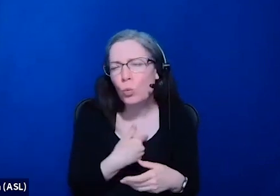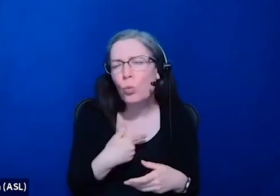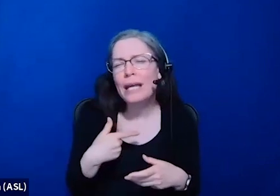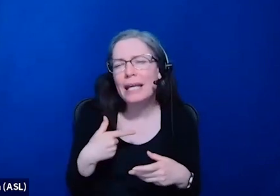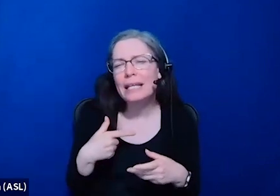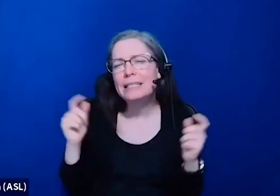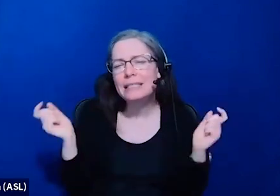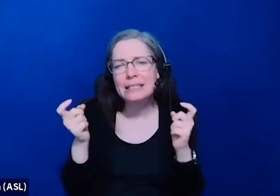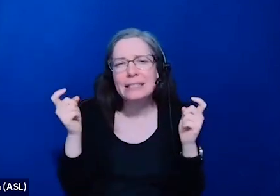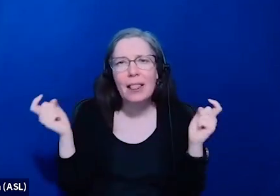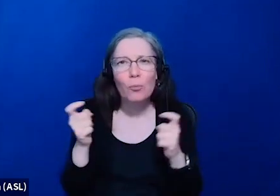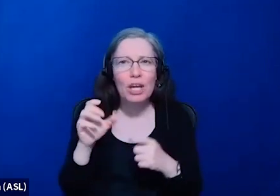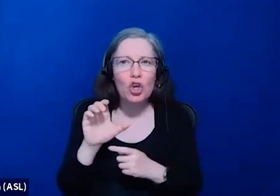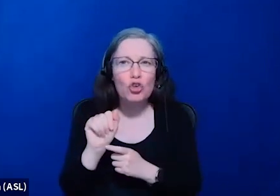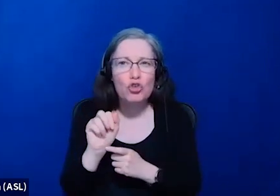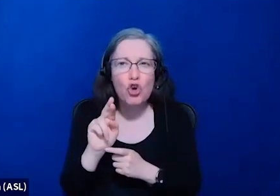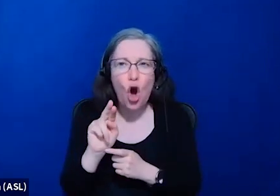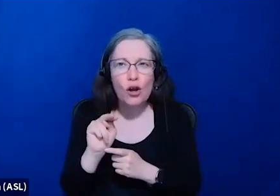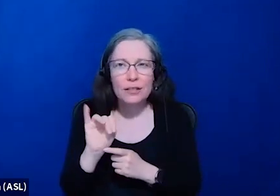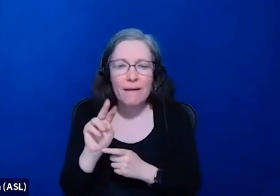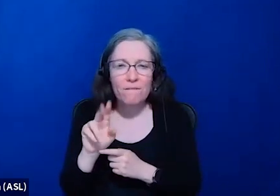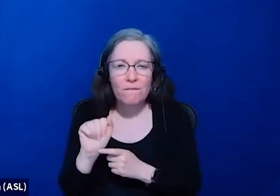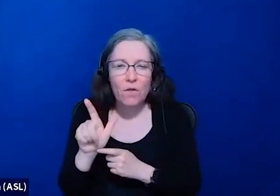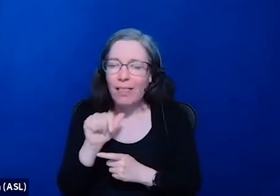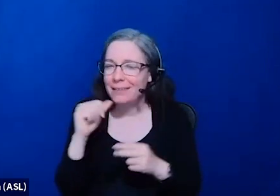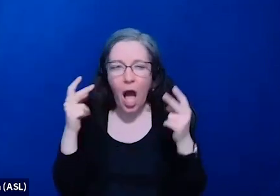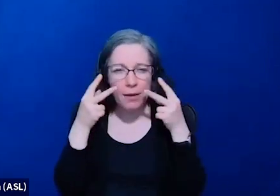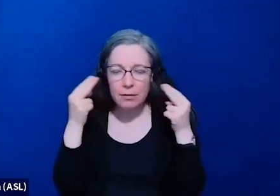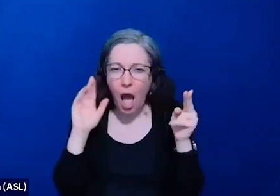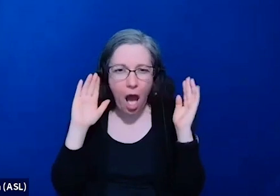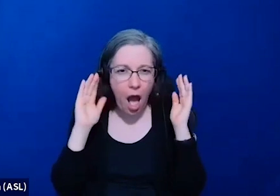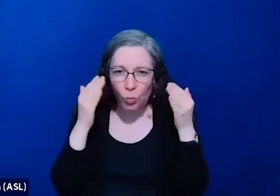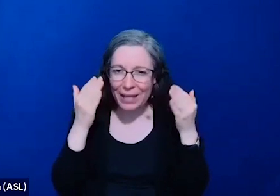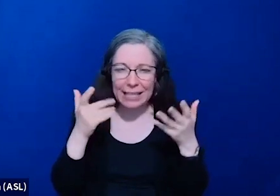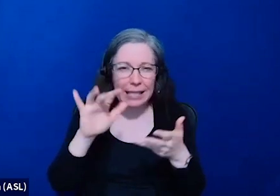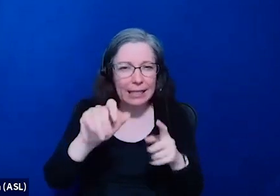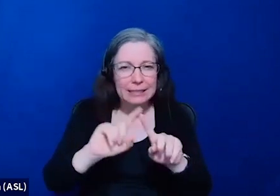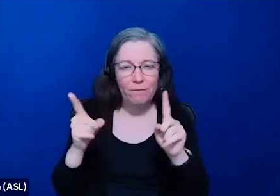That's when children dress up. I'm wearing an astronaut's out costume, which was,